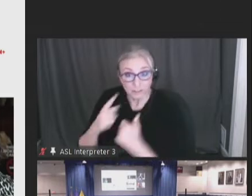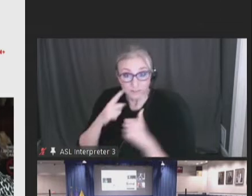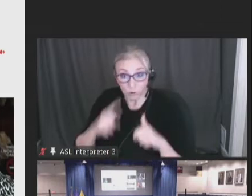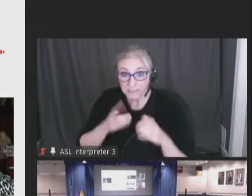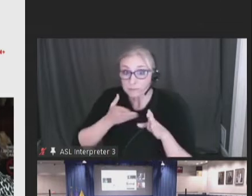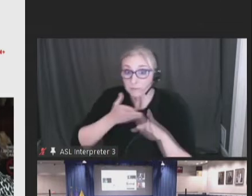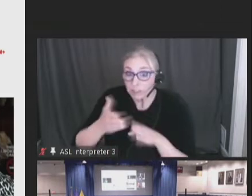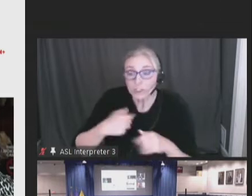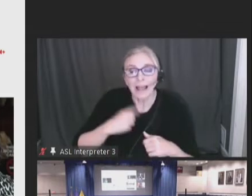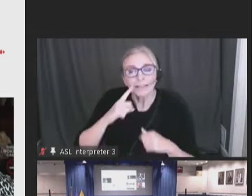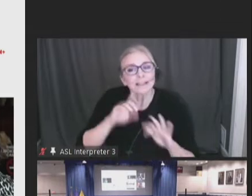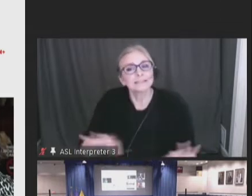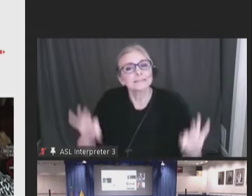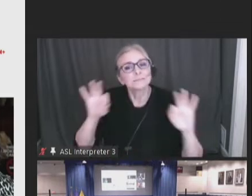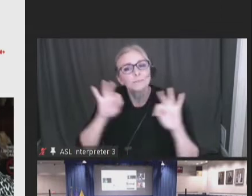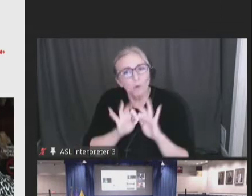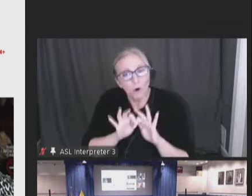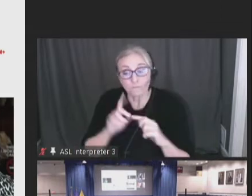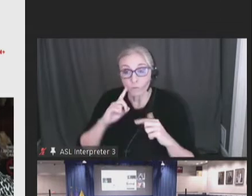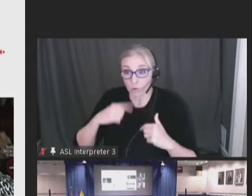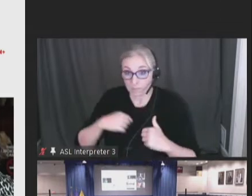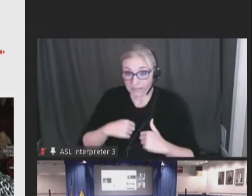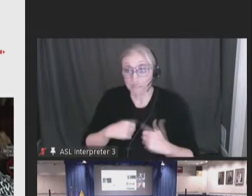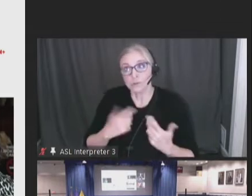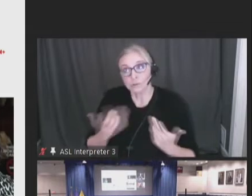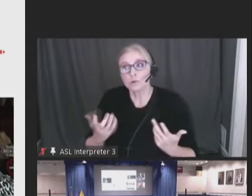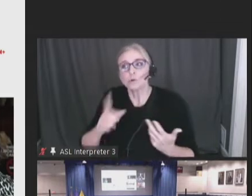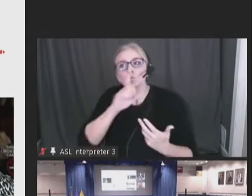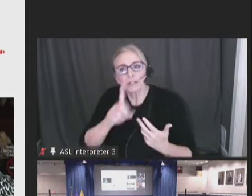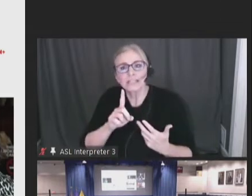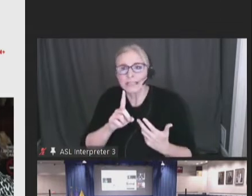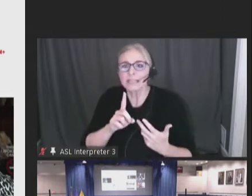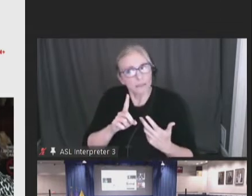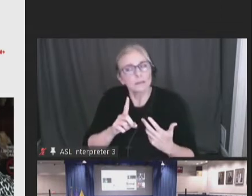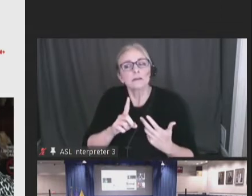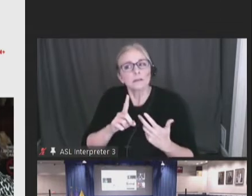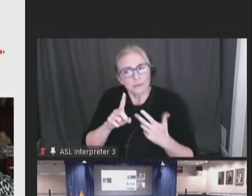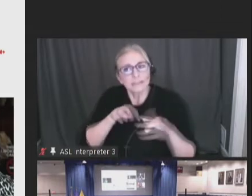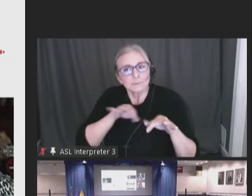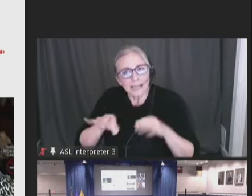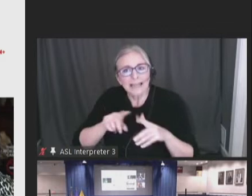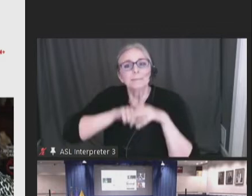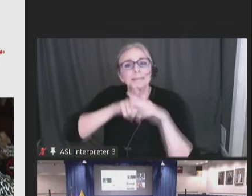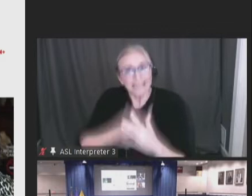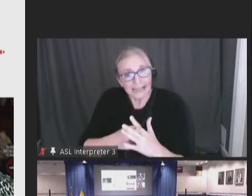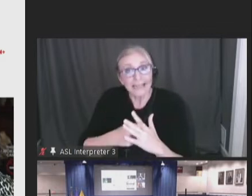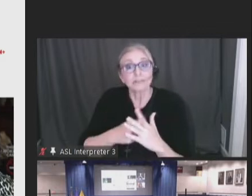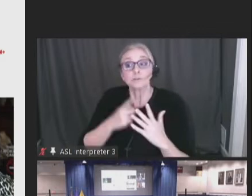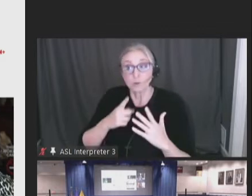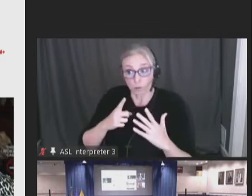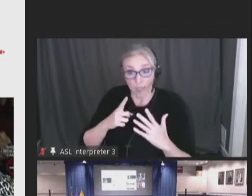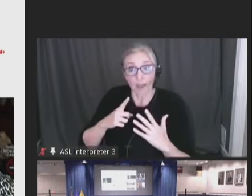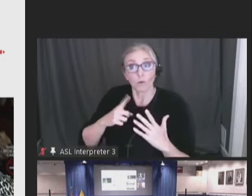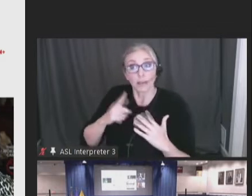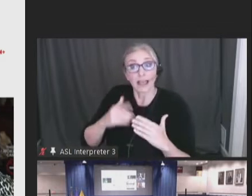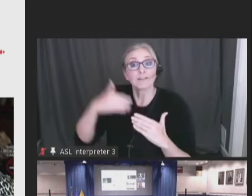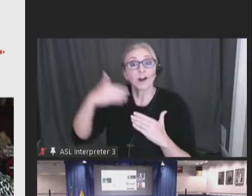it's important for me to really front load those challenges so that when we have our next pandemic,